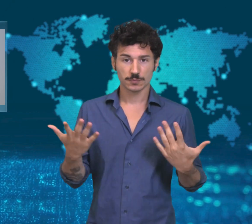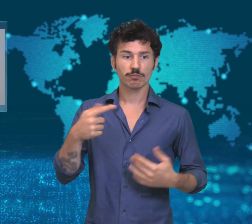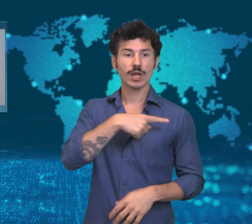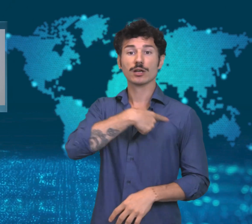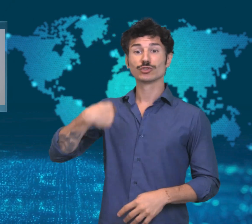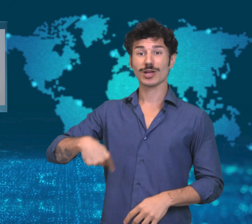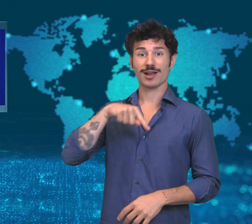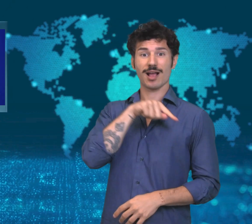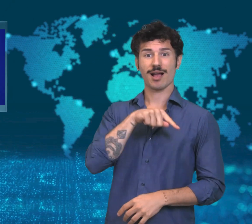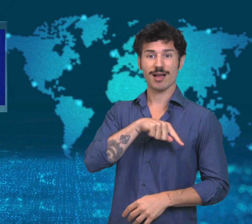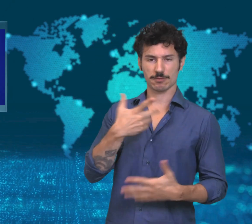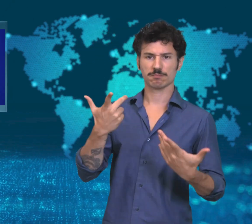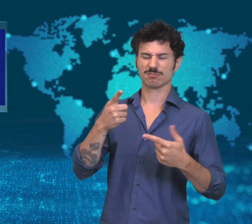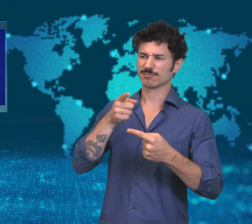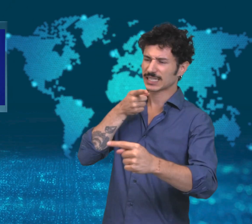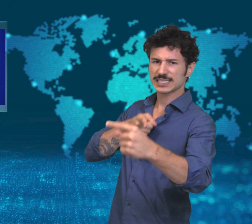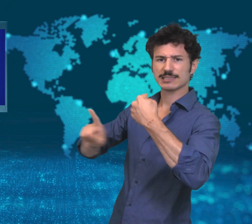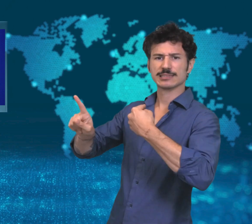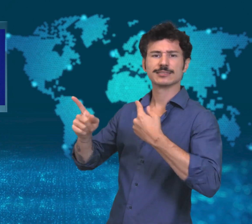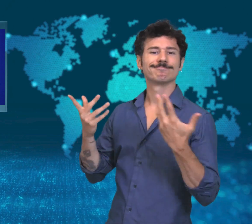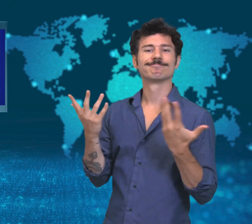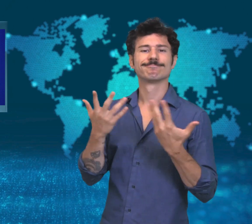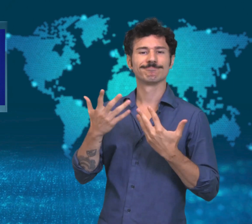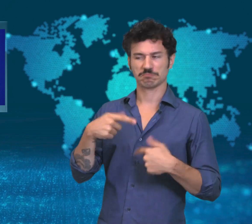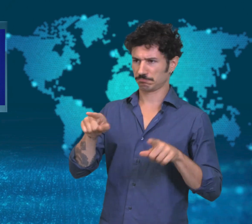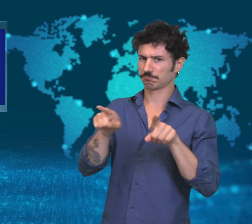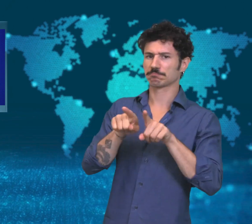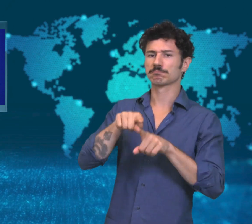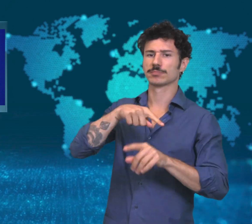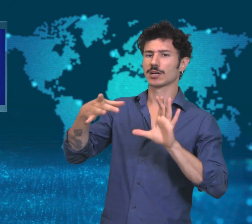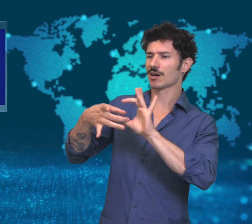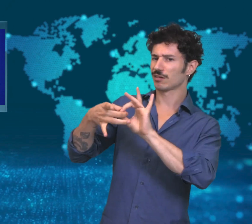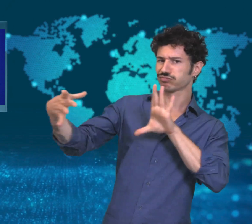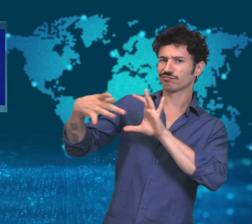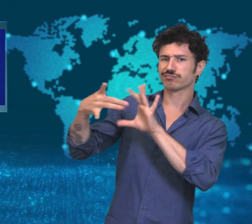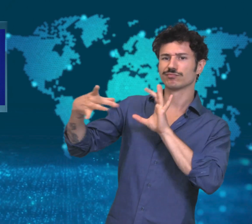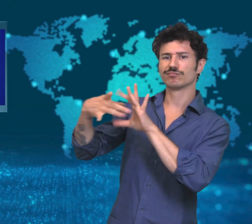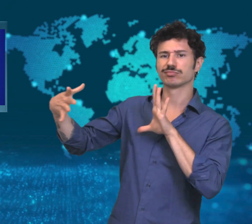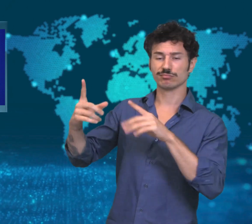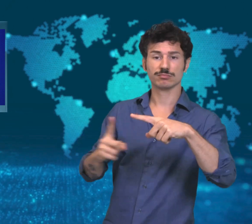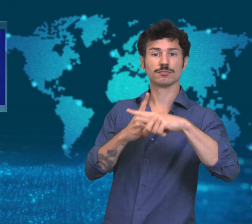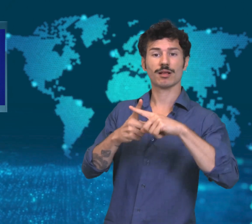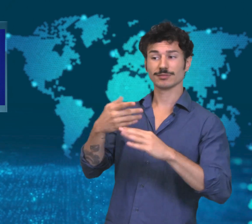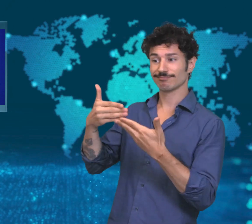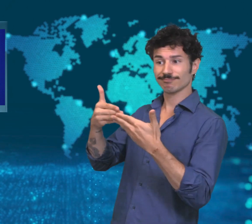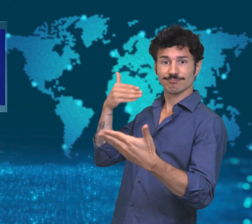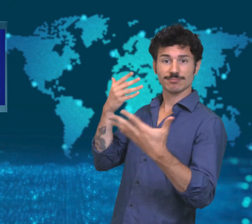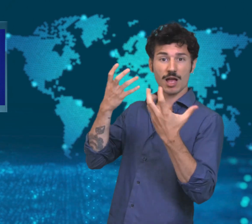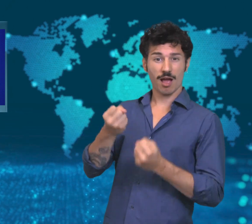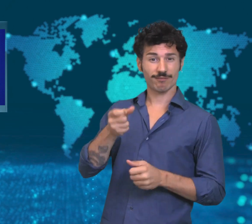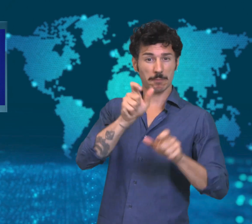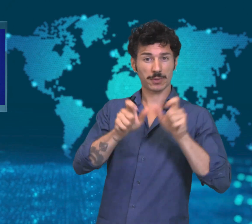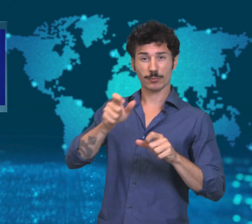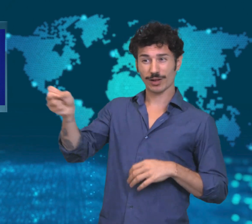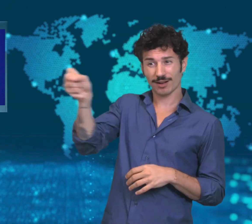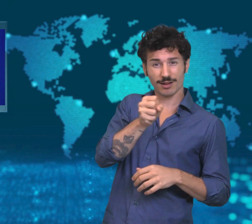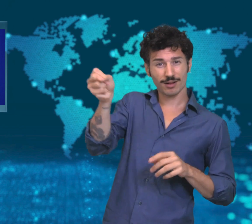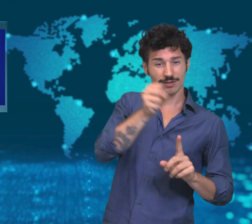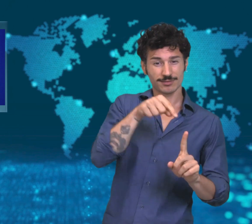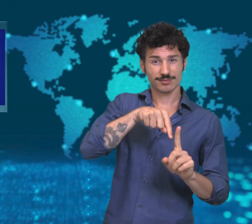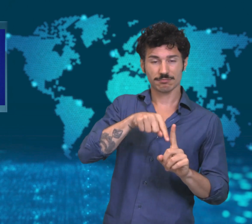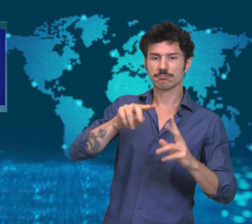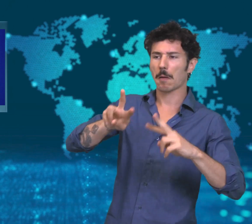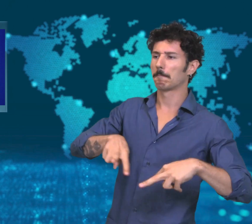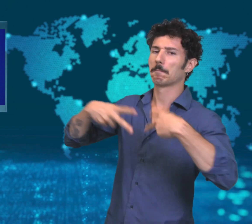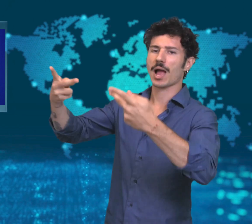In response, China has suspended its extradition treaties with these countries,